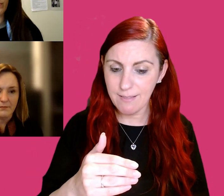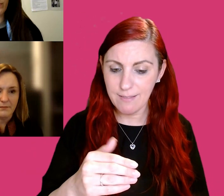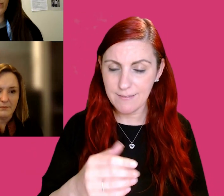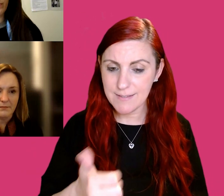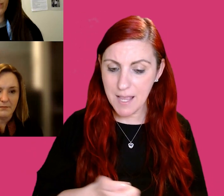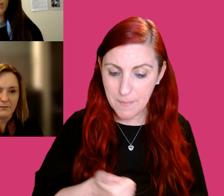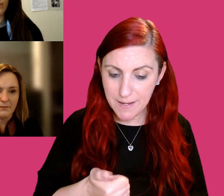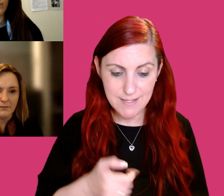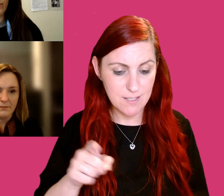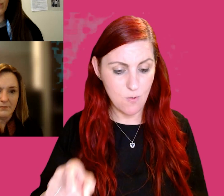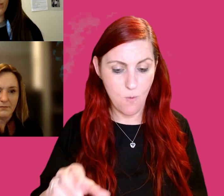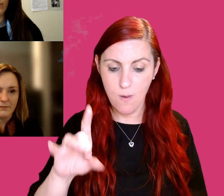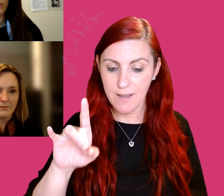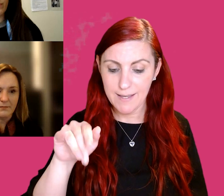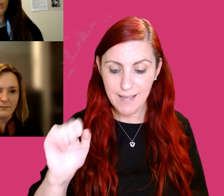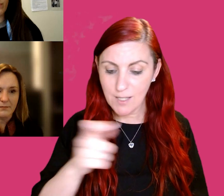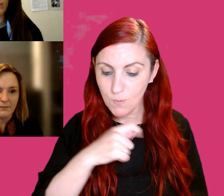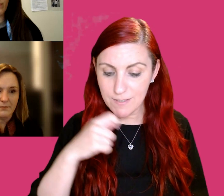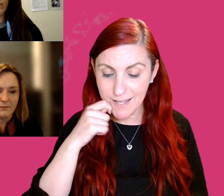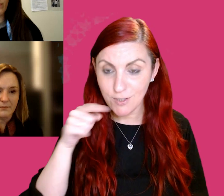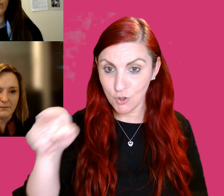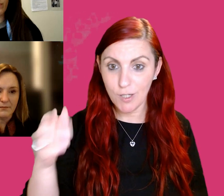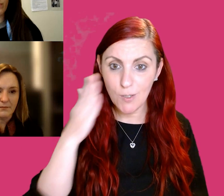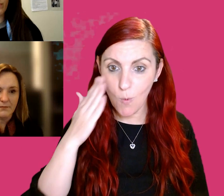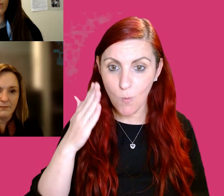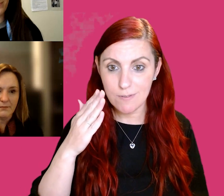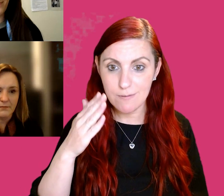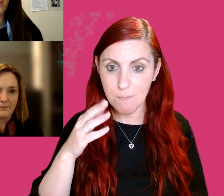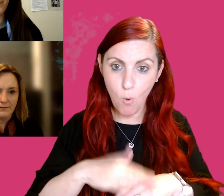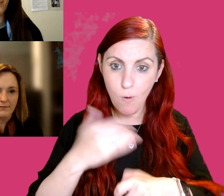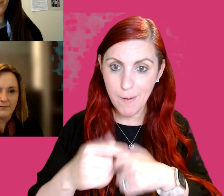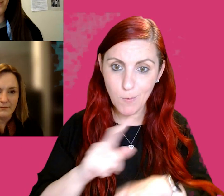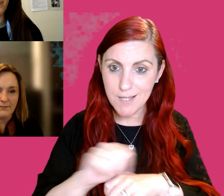she knows more about type 1 diabetes than anybody looking after her really you know because that is